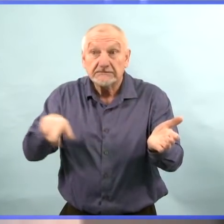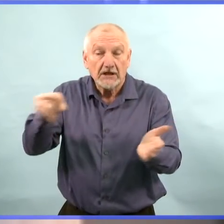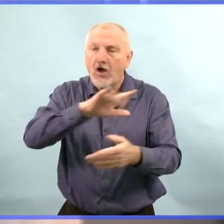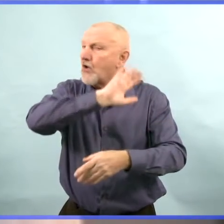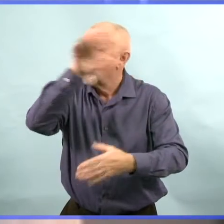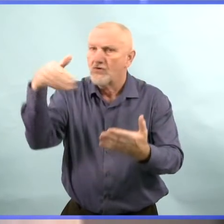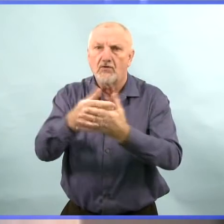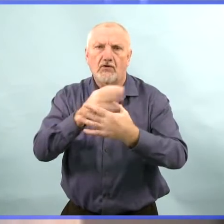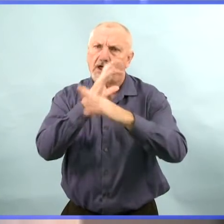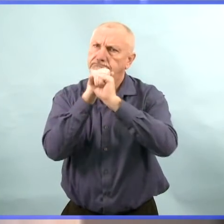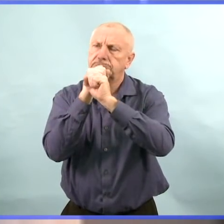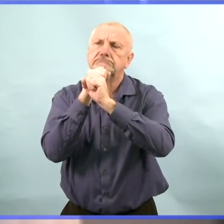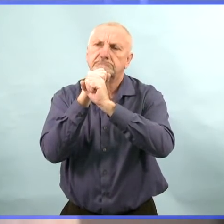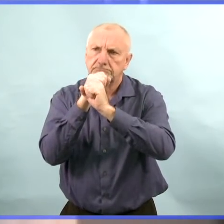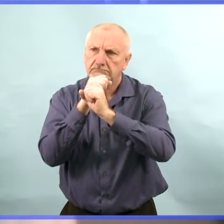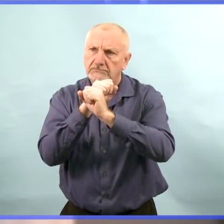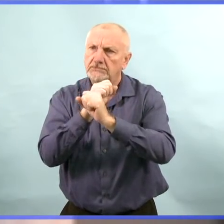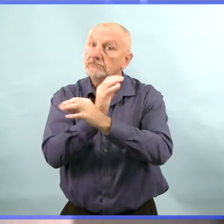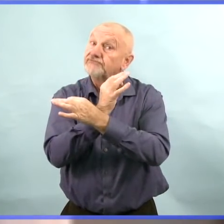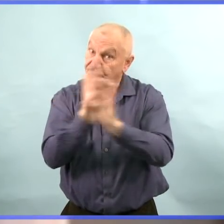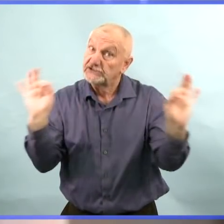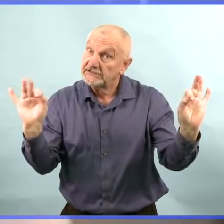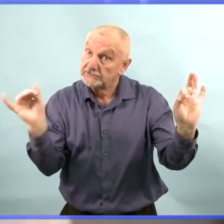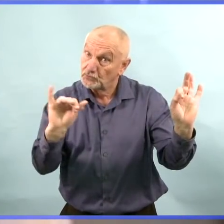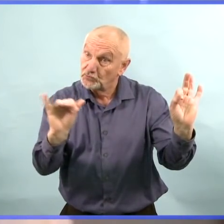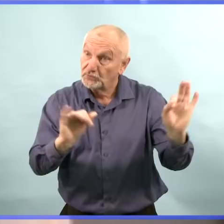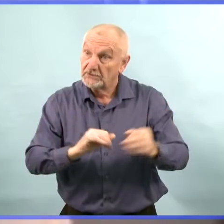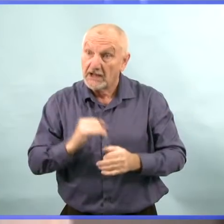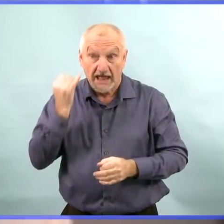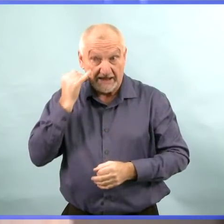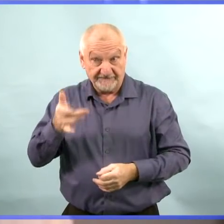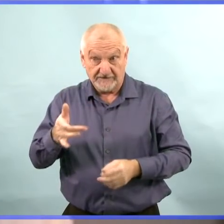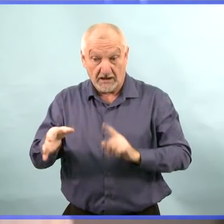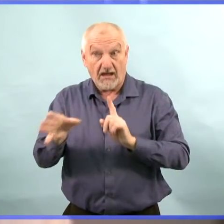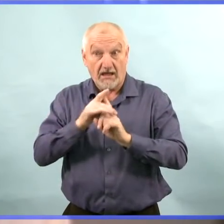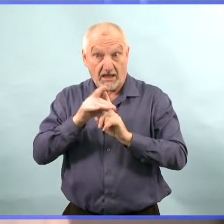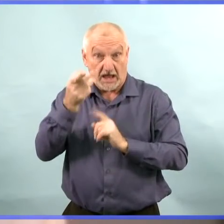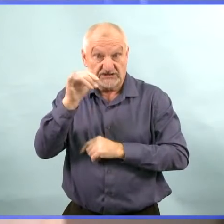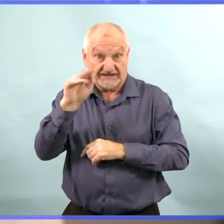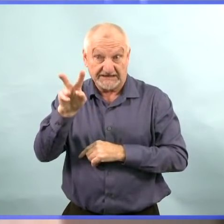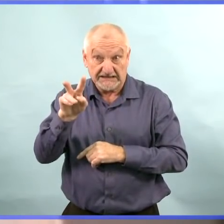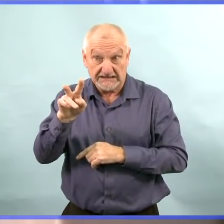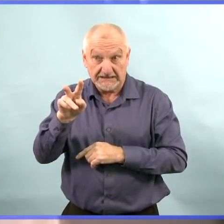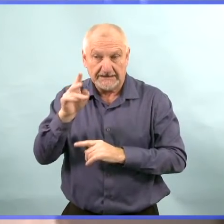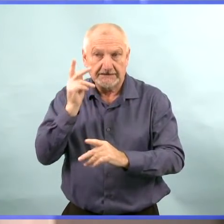and those living with hiv are encouraged to stay connected to care there are such